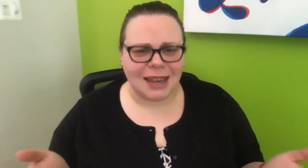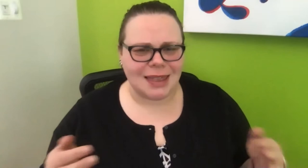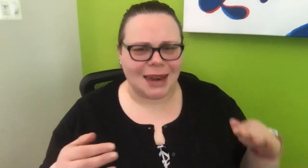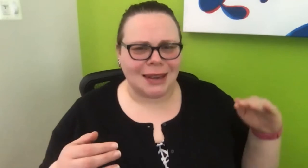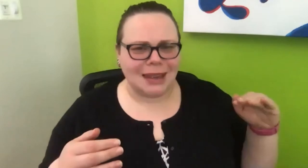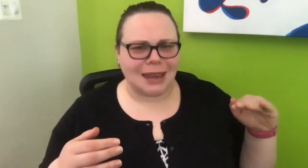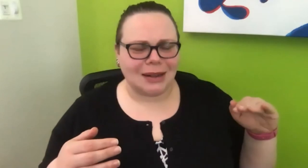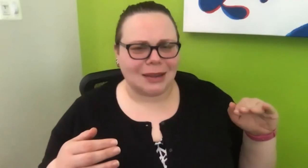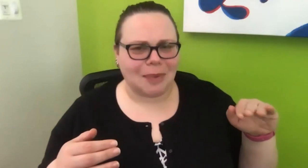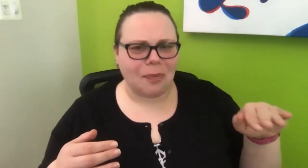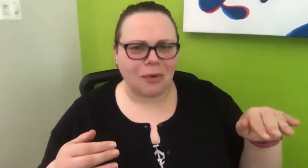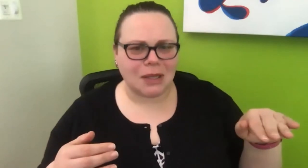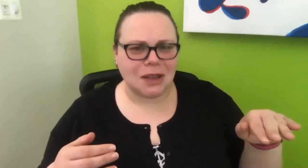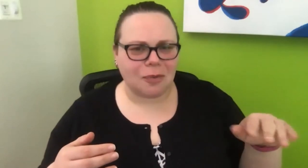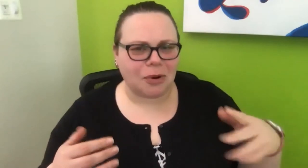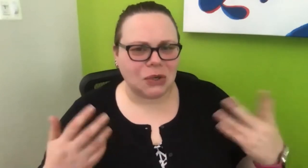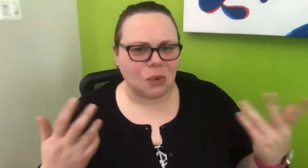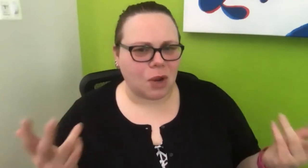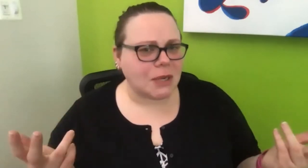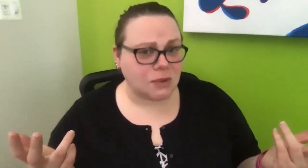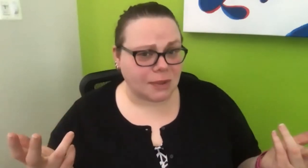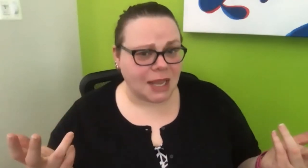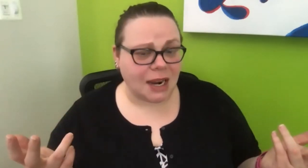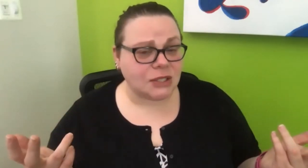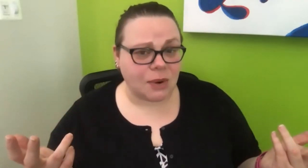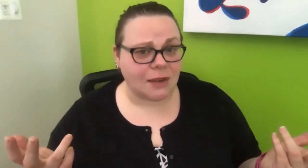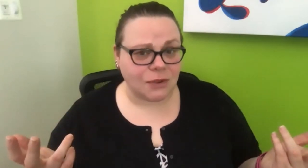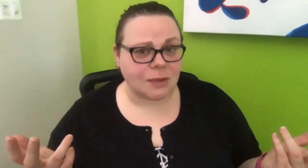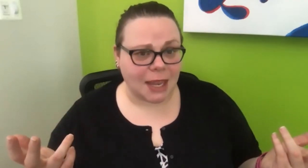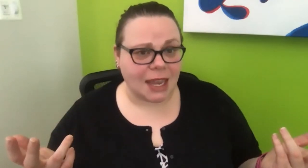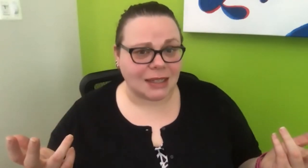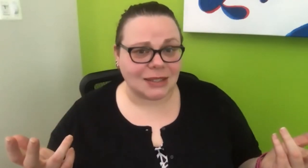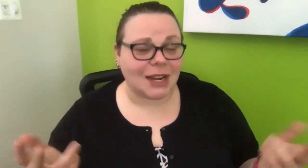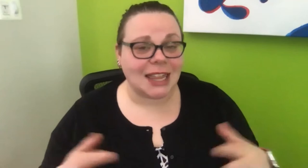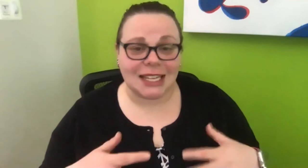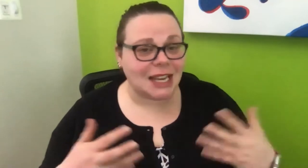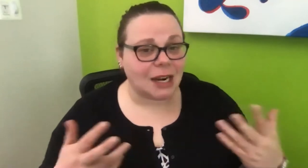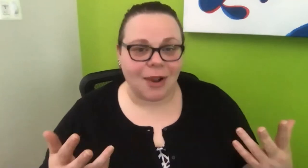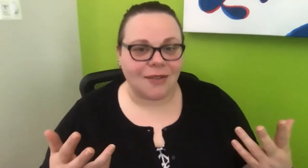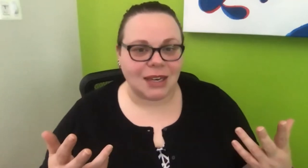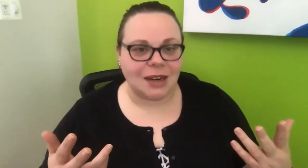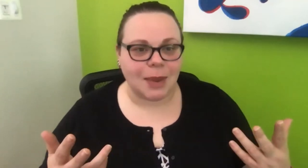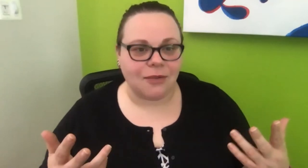the paper runs off a printer, what am I doing with that? I don’t have use of my hands, right? That’s not a private and independent vote for me.